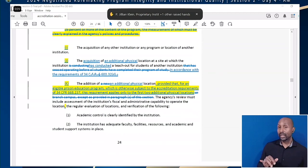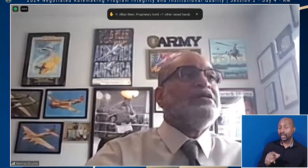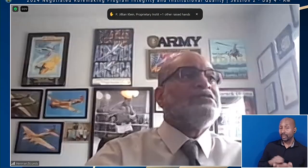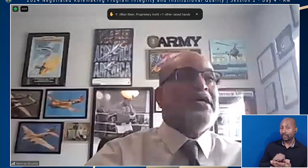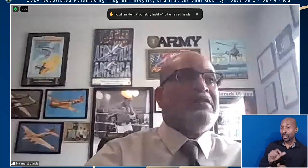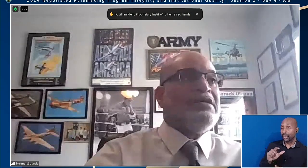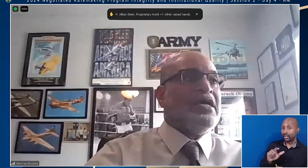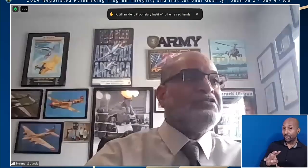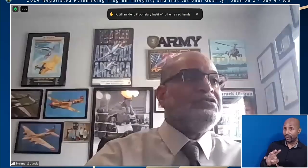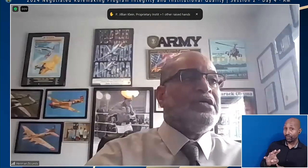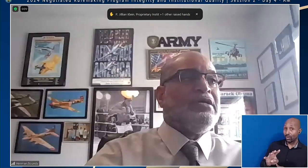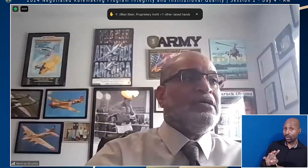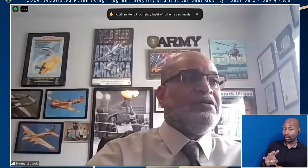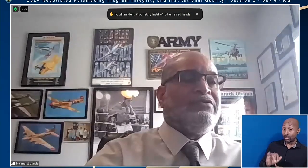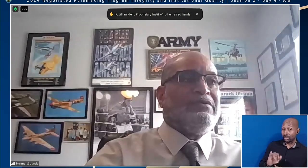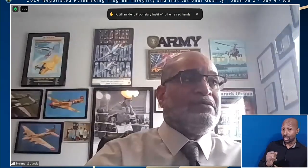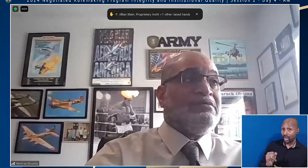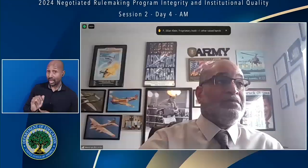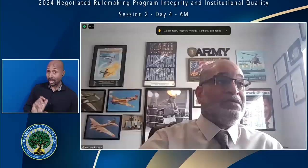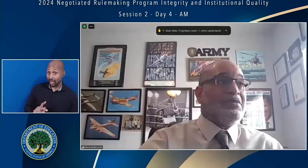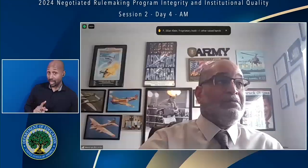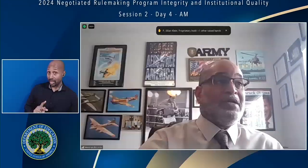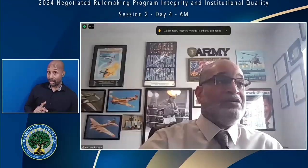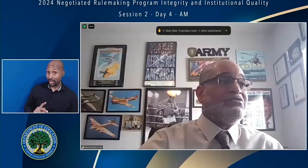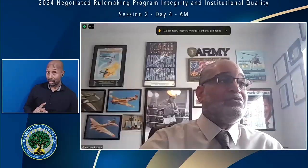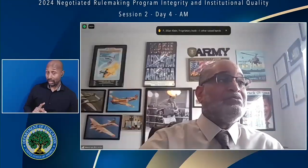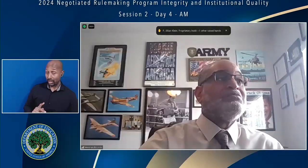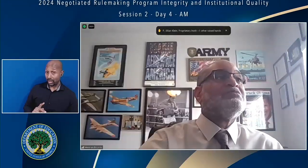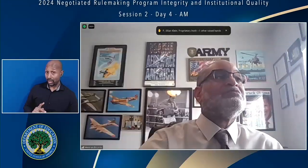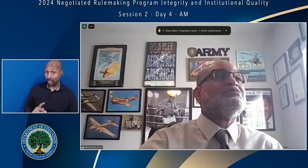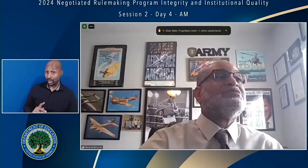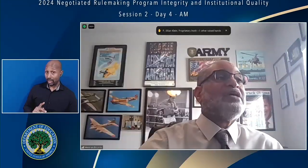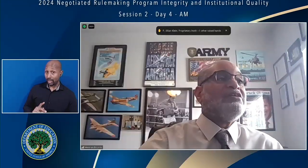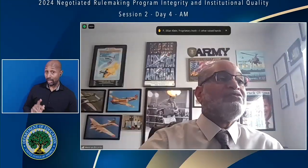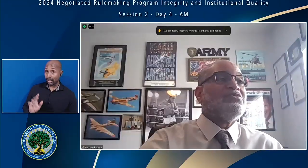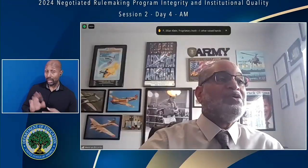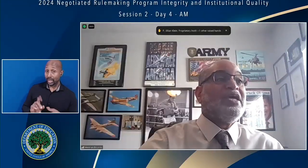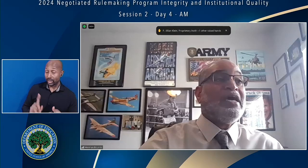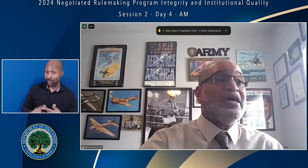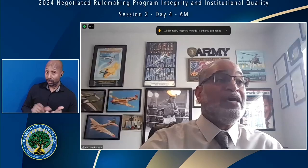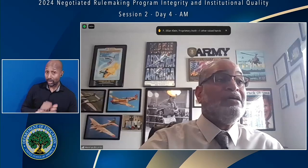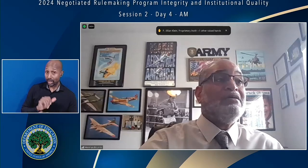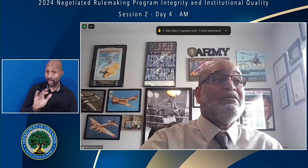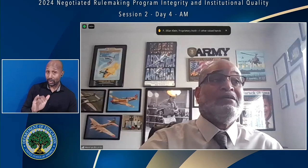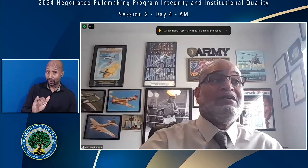Yeah (h). Yeah, I think (h) through (k).